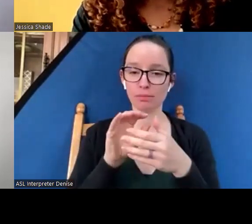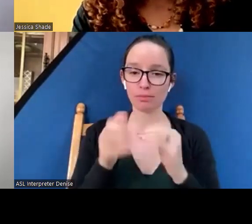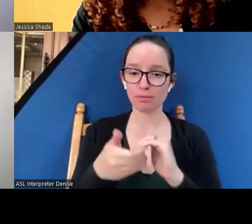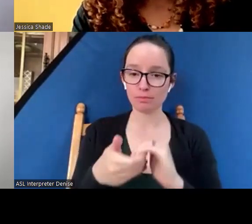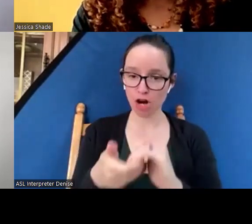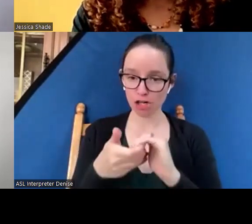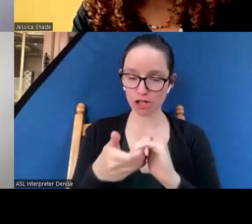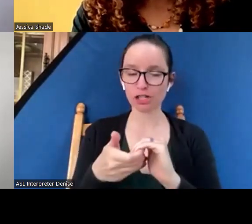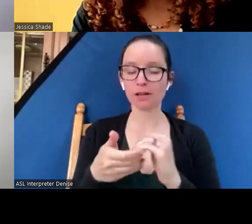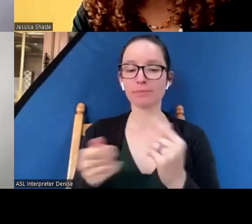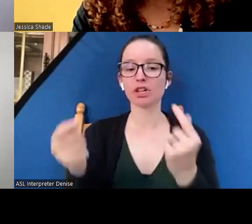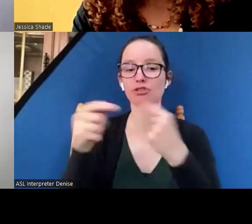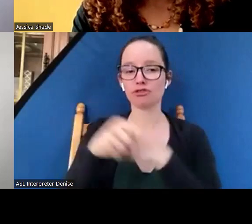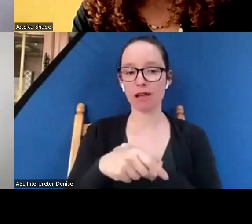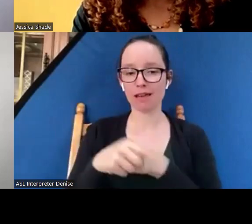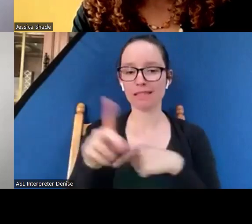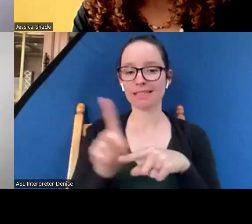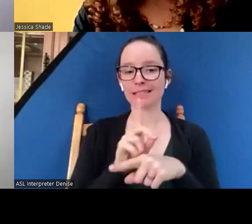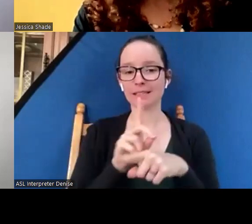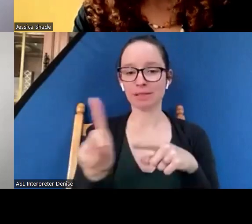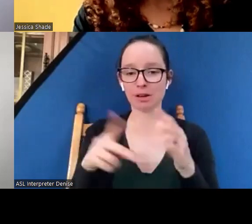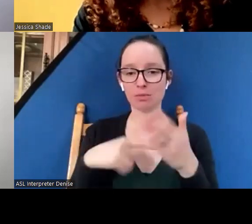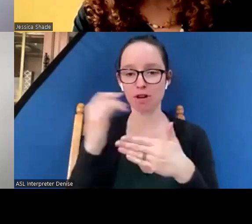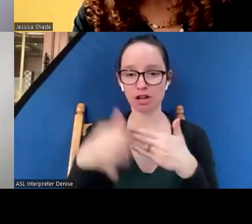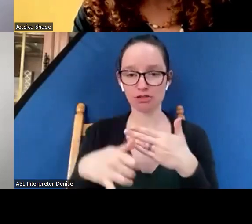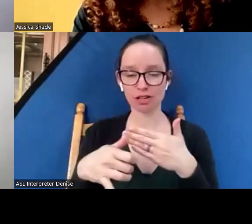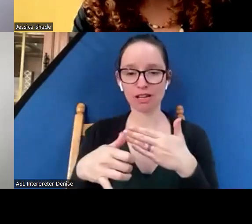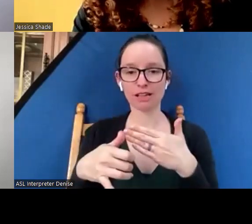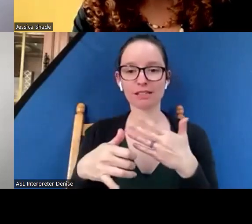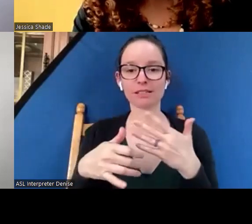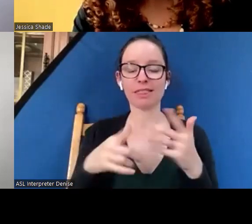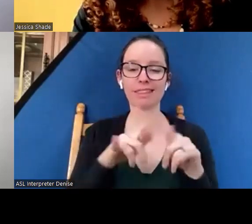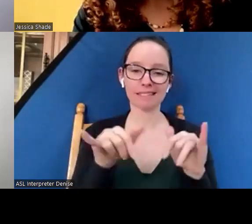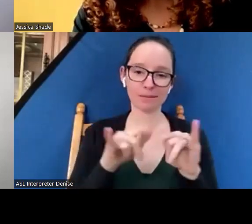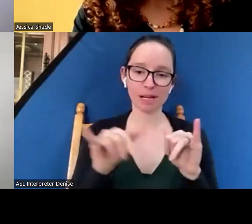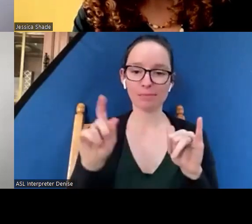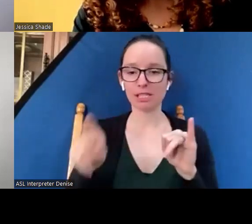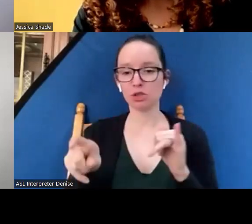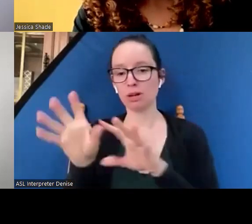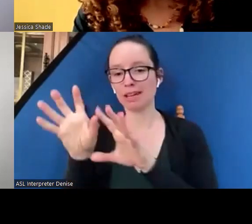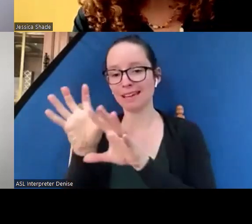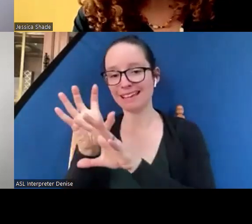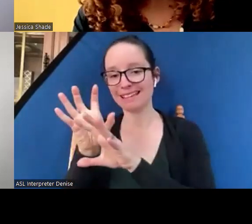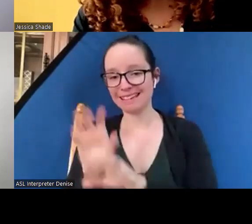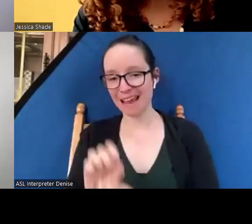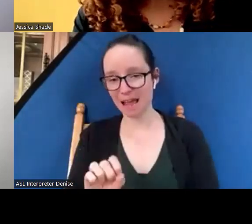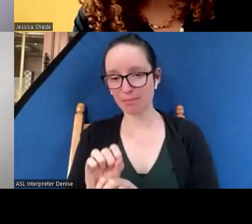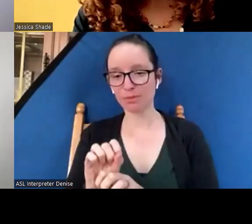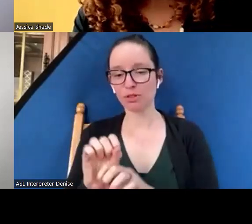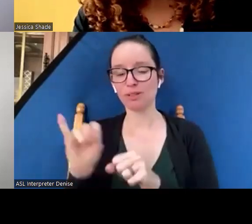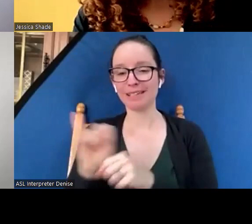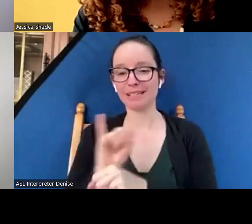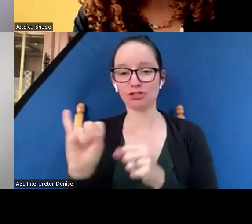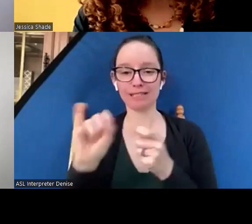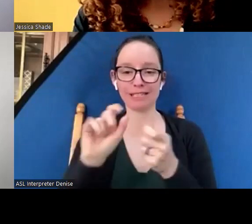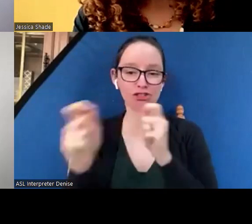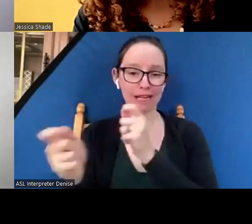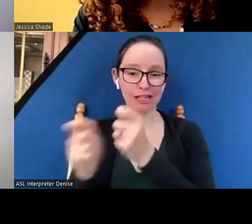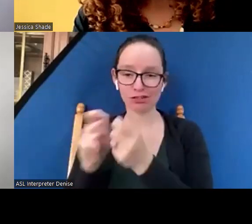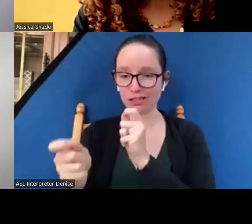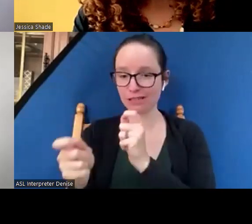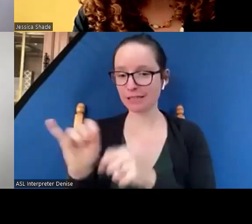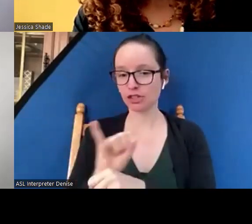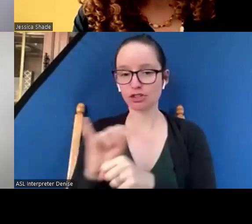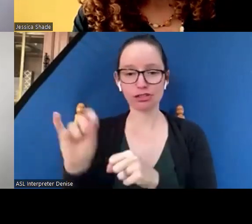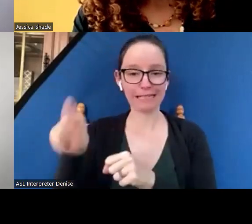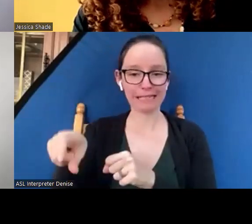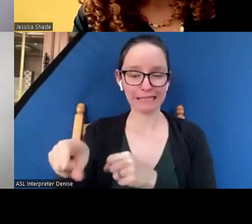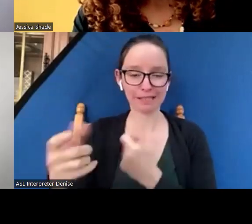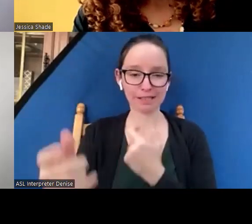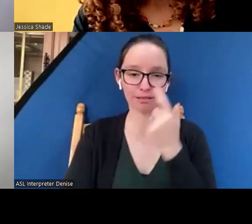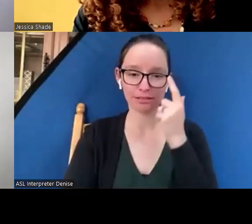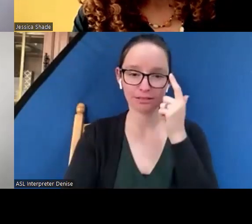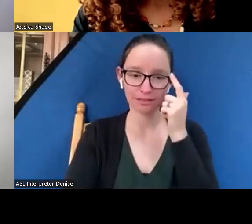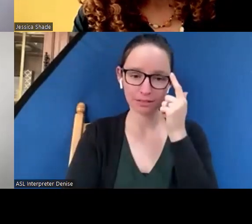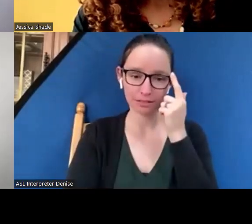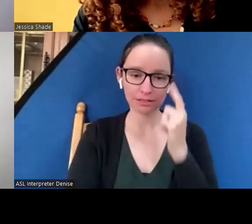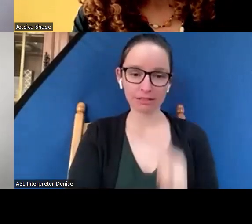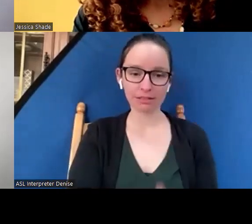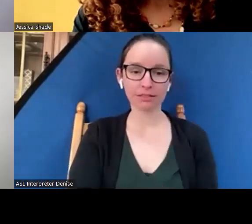the need to adapt to changing industry needs and challenges?